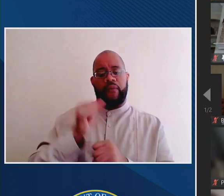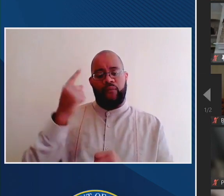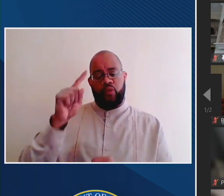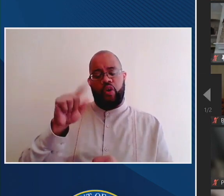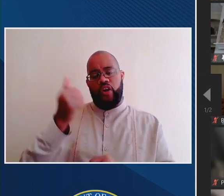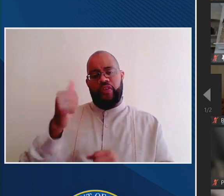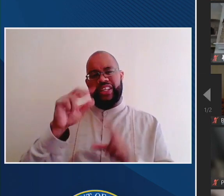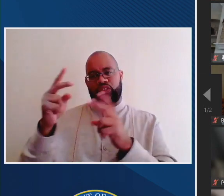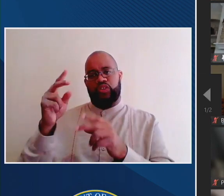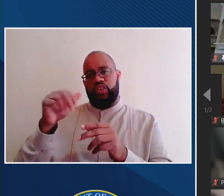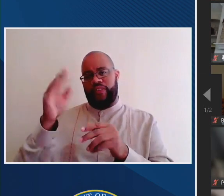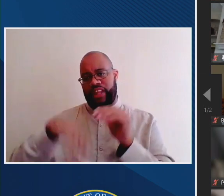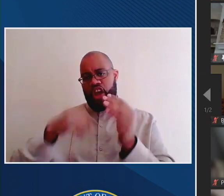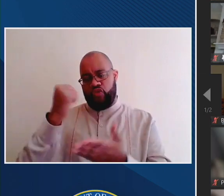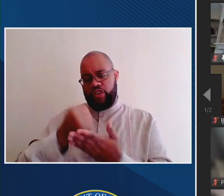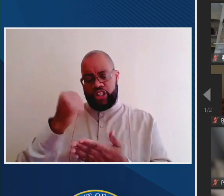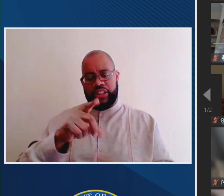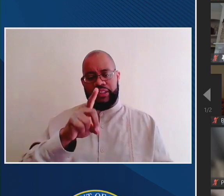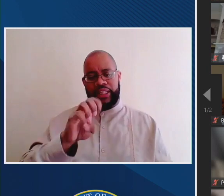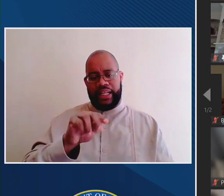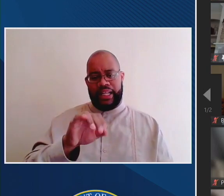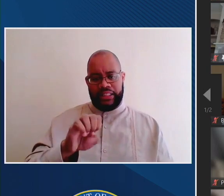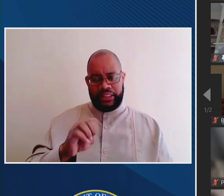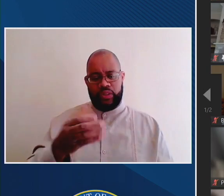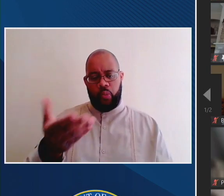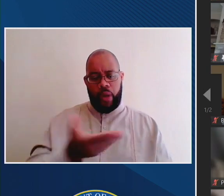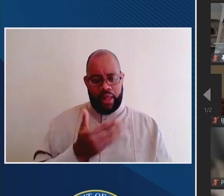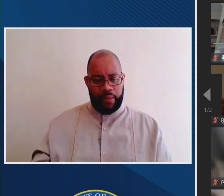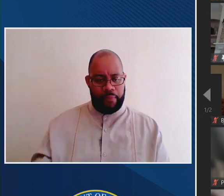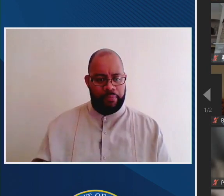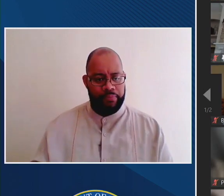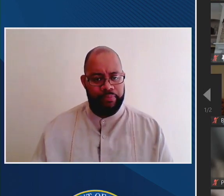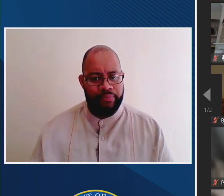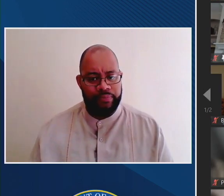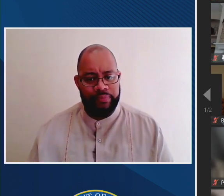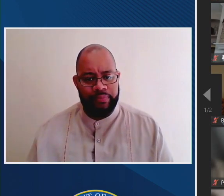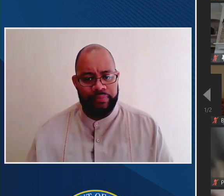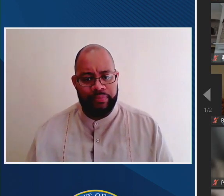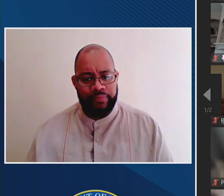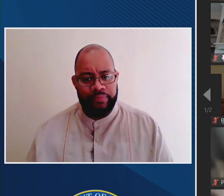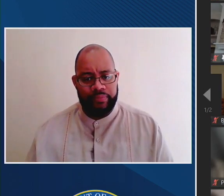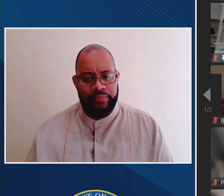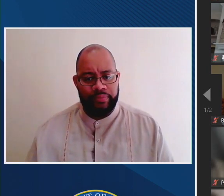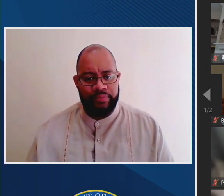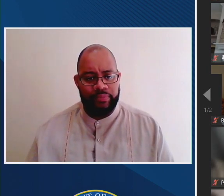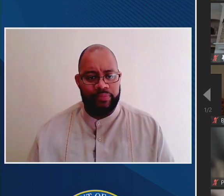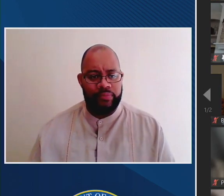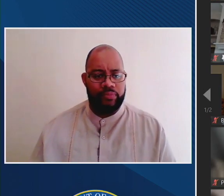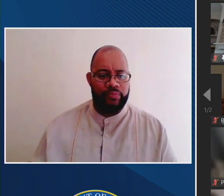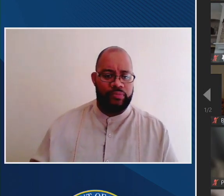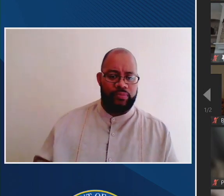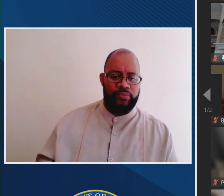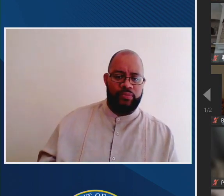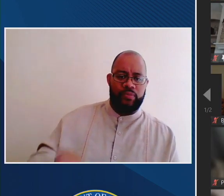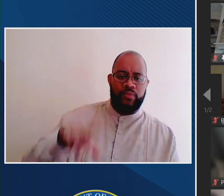Denise, welcome. Thank you. You're welcome. Ms. Donna Mangold for the accreditation